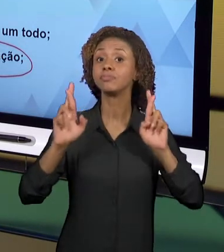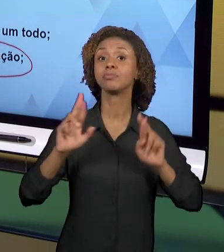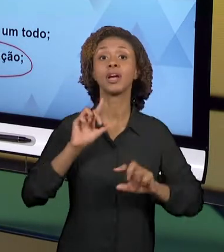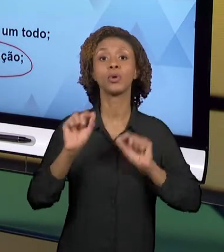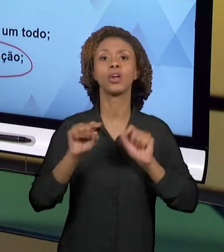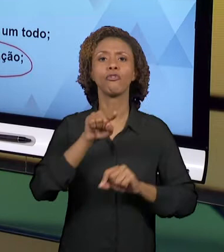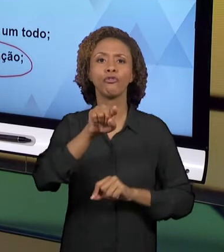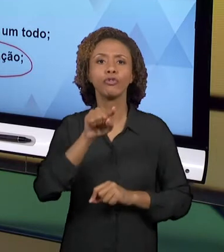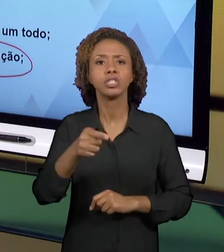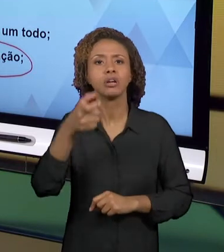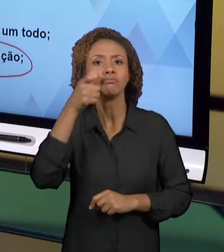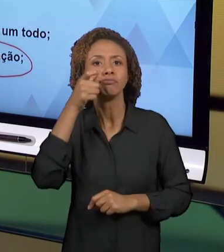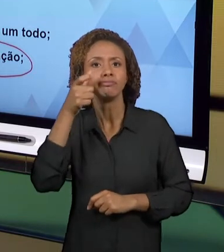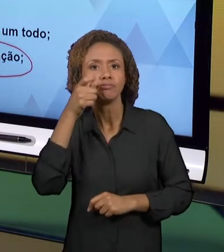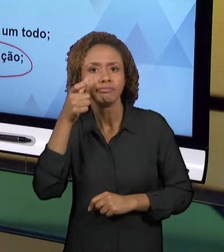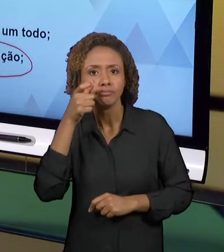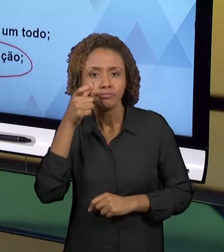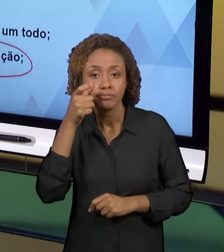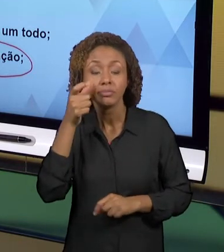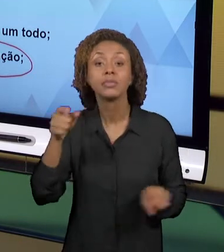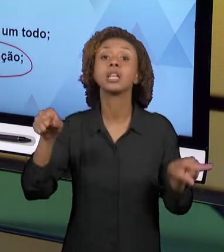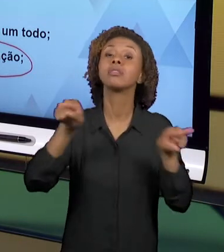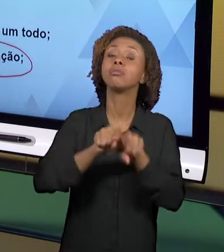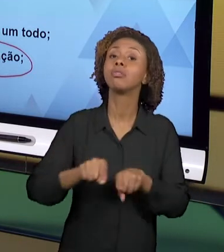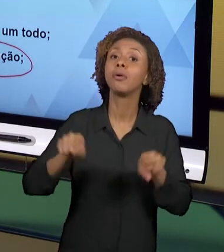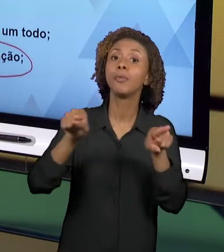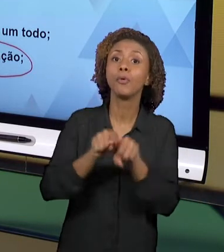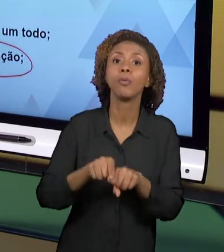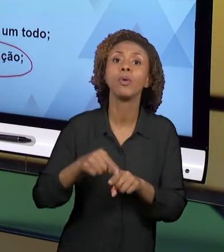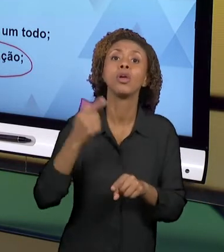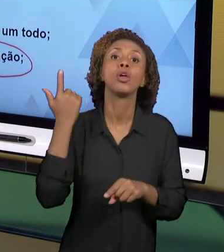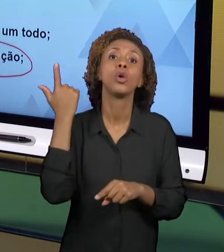CONSEGUIDO DESENVOLVER PRÁTICAS DE INTERVENÇÃO